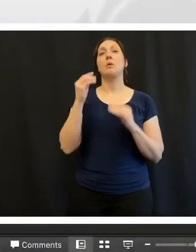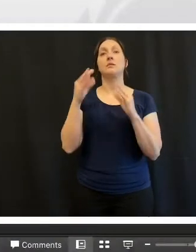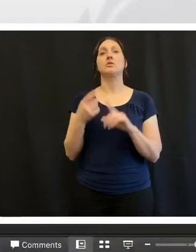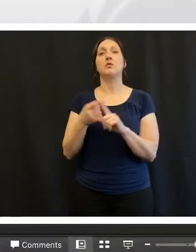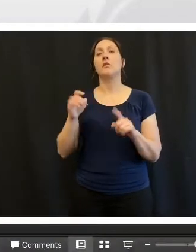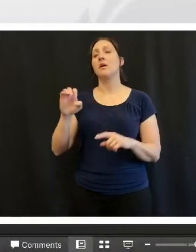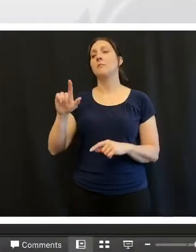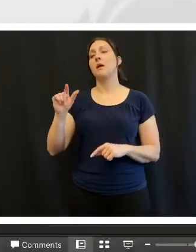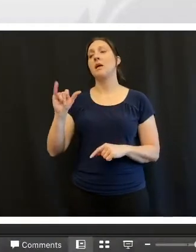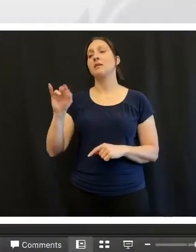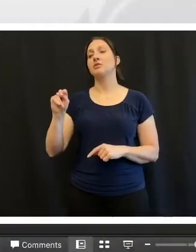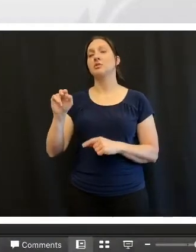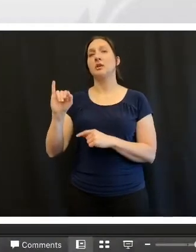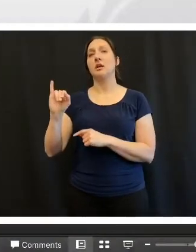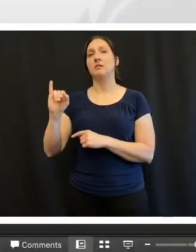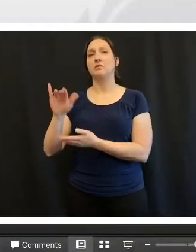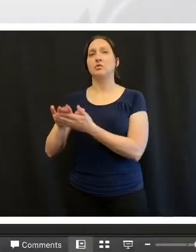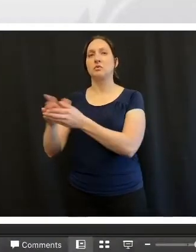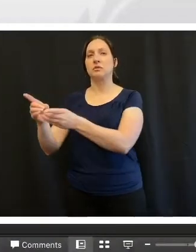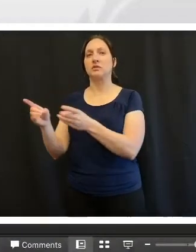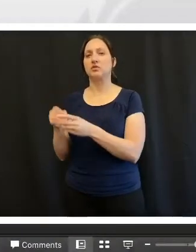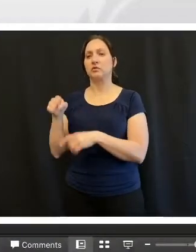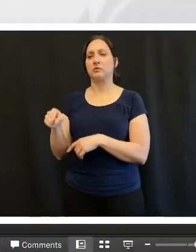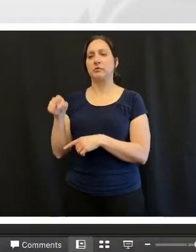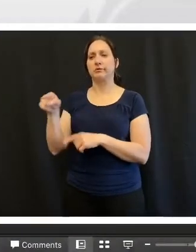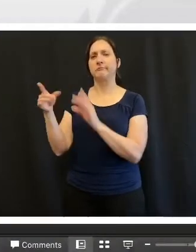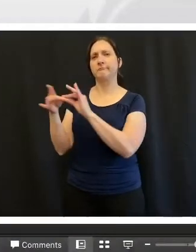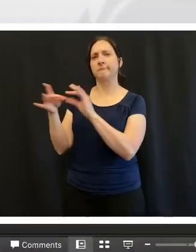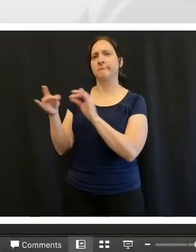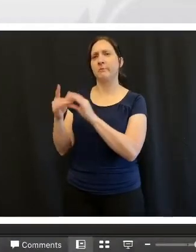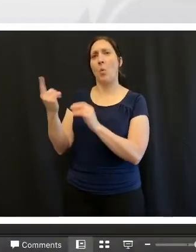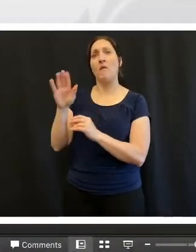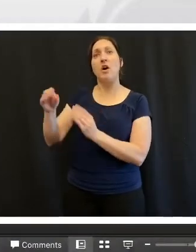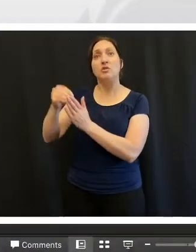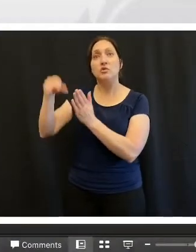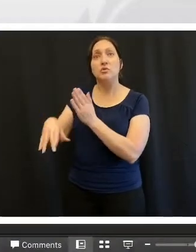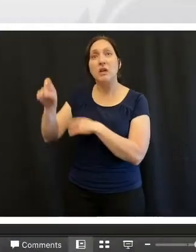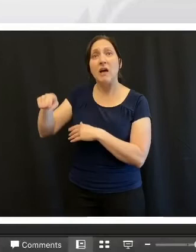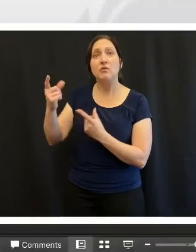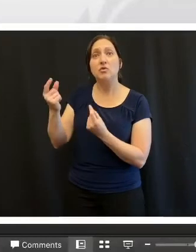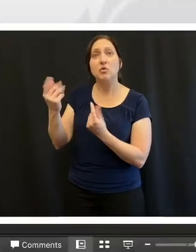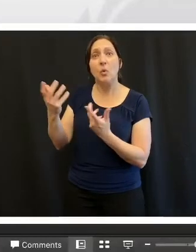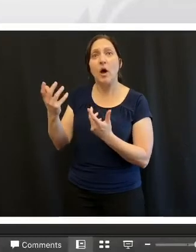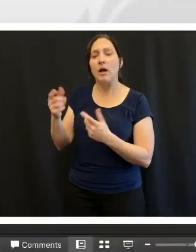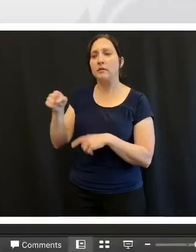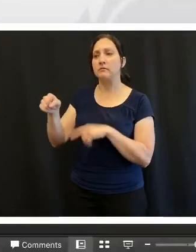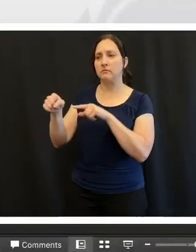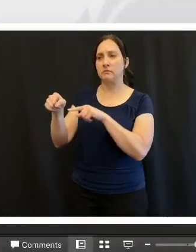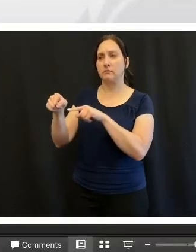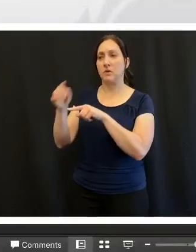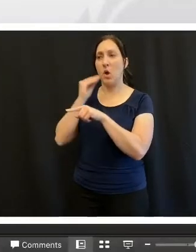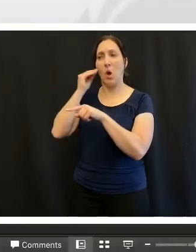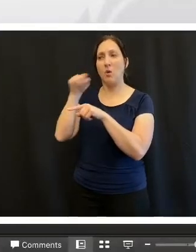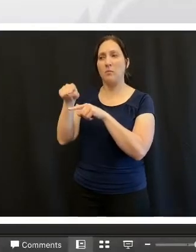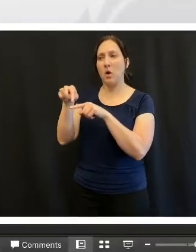And she talks about a student in her class who has to walk to a gas station on US-290 in Elgin, Texas,